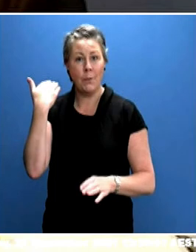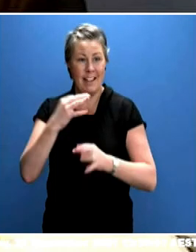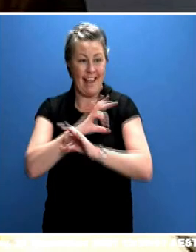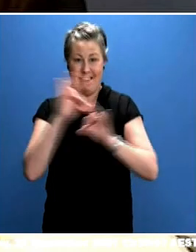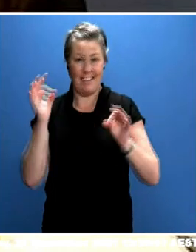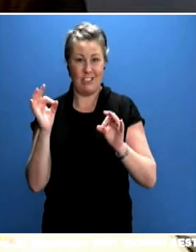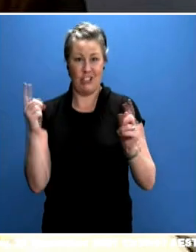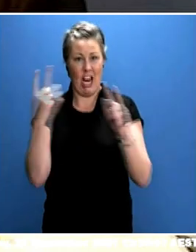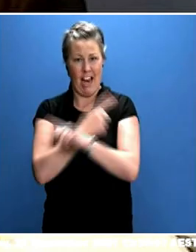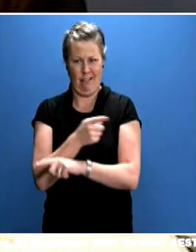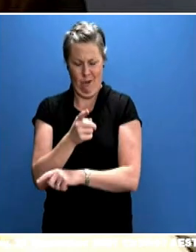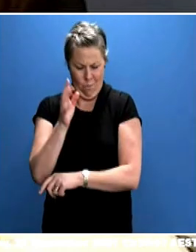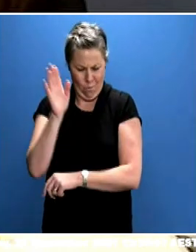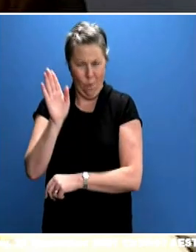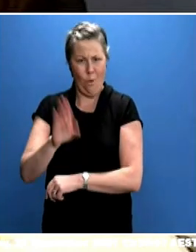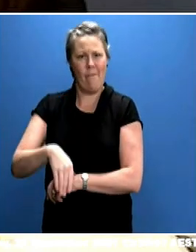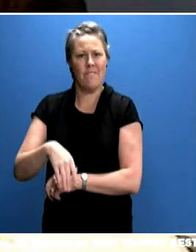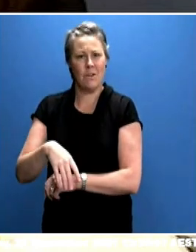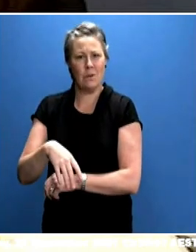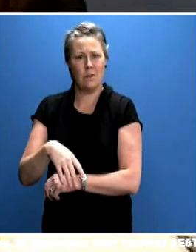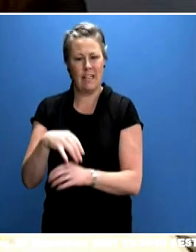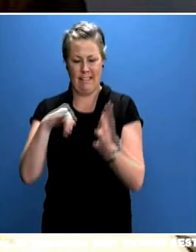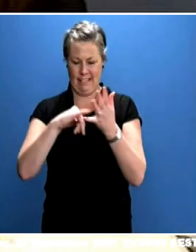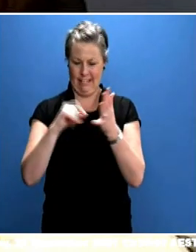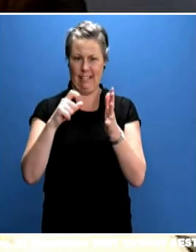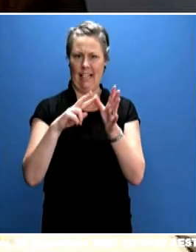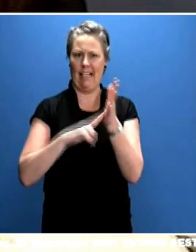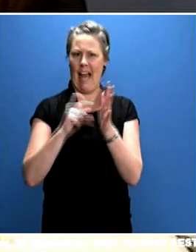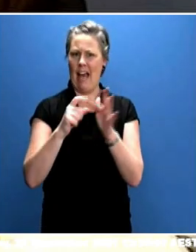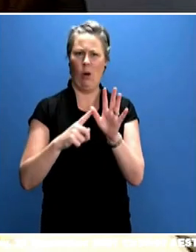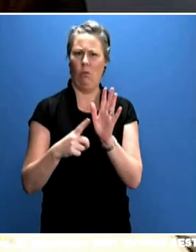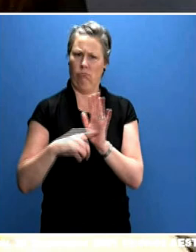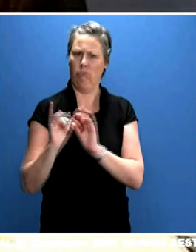Now, that's a scandalous situation, and the same applies with children in